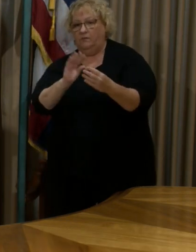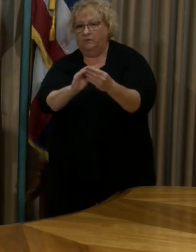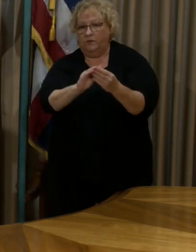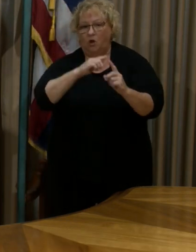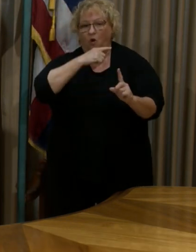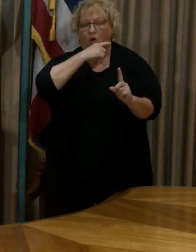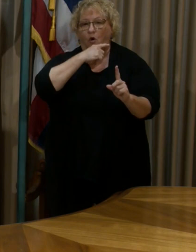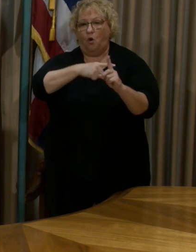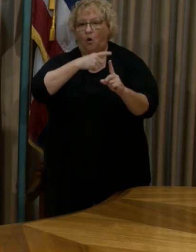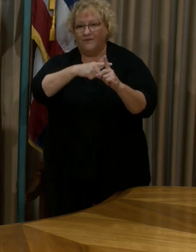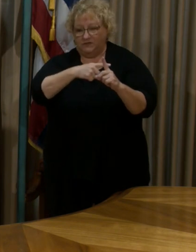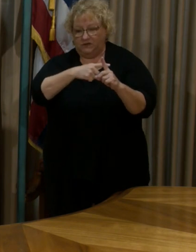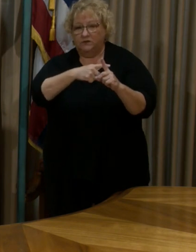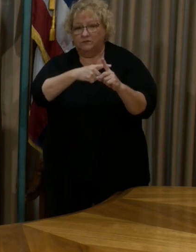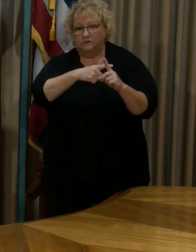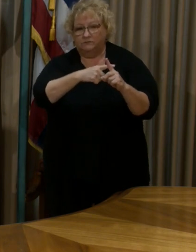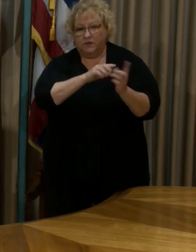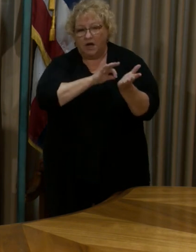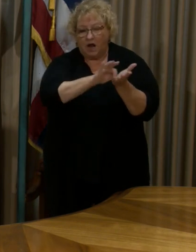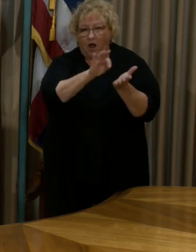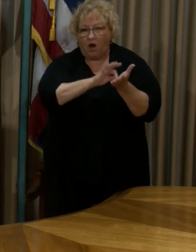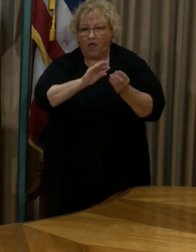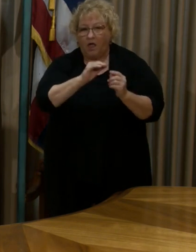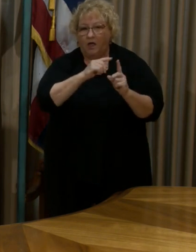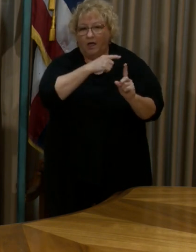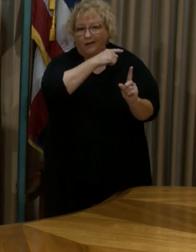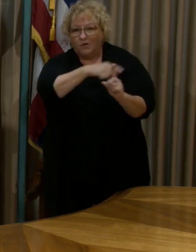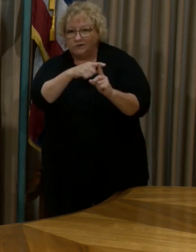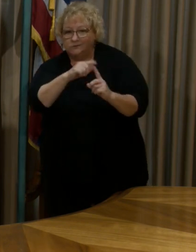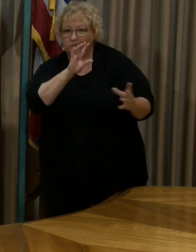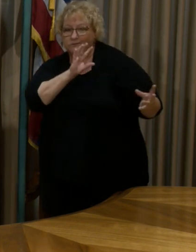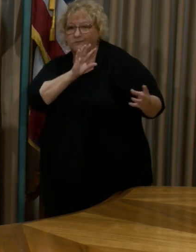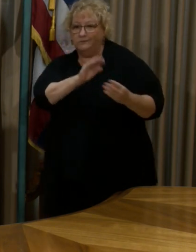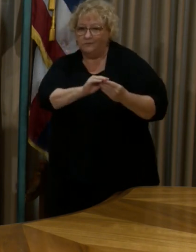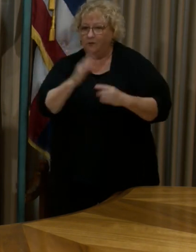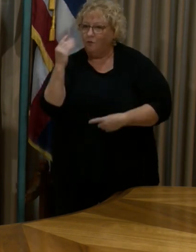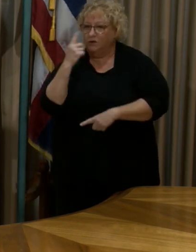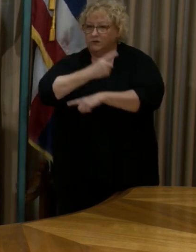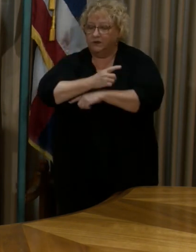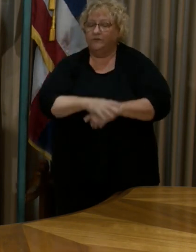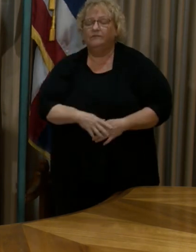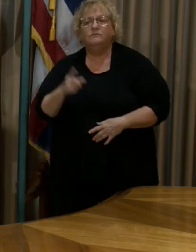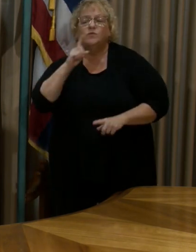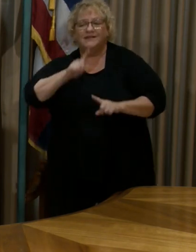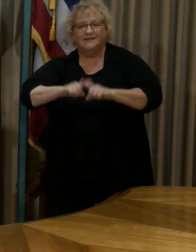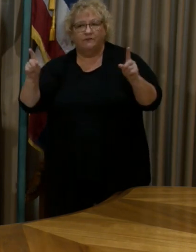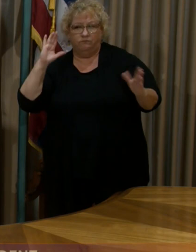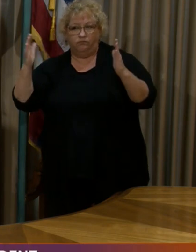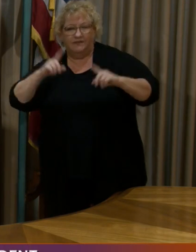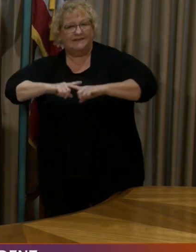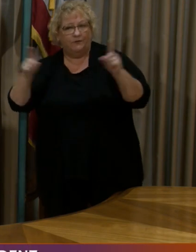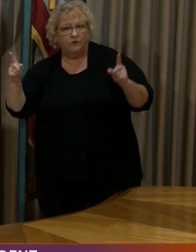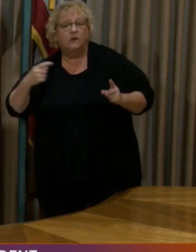FROM THAT WEBSITE AND ARE BASED ON A 14-DAY CUMULATIVE CASE THIS IS A DIFFERENT MEASURE THAN WILL BE USED FOR OTHER REOPENING